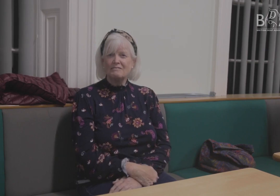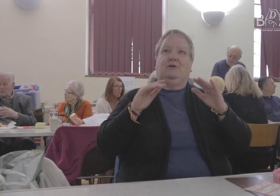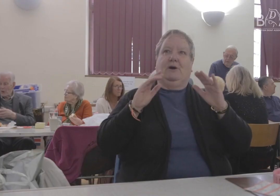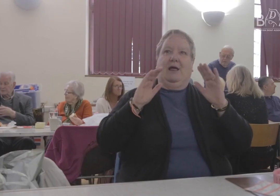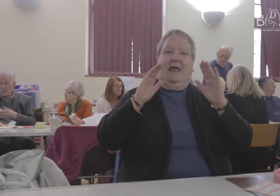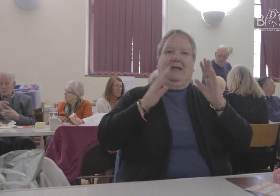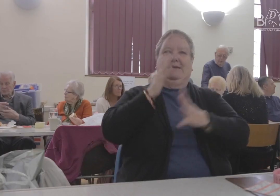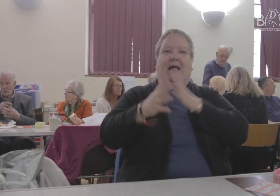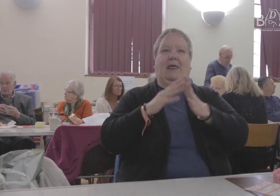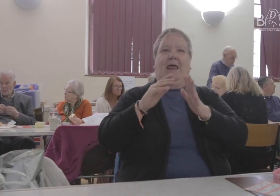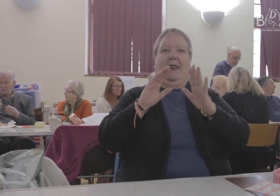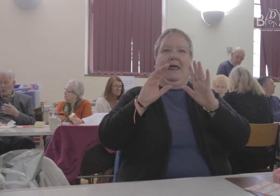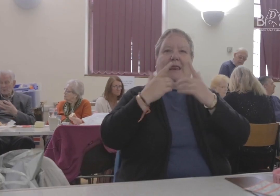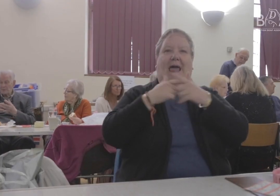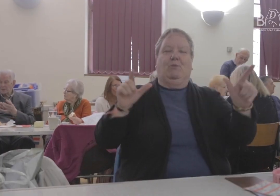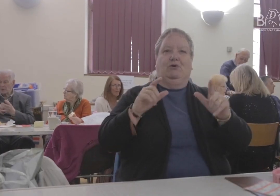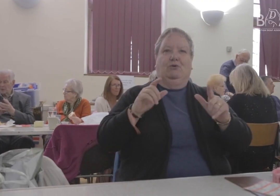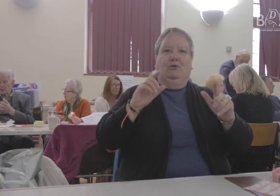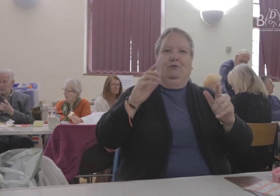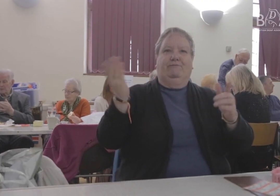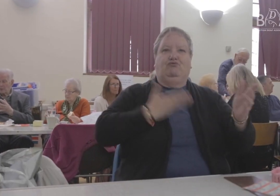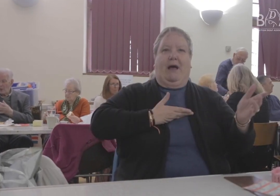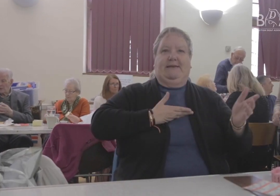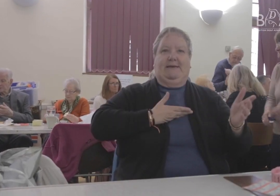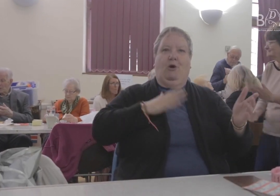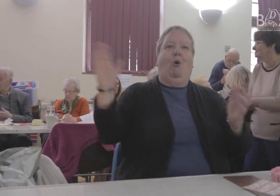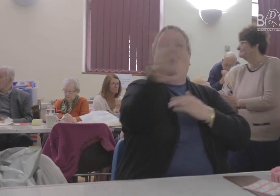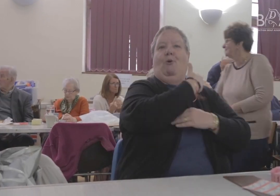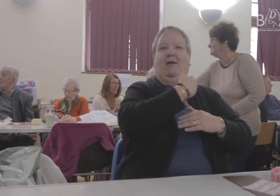Sign language rights for all.